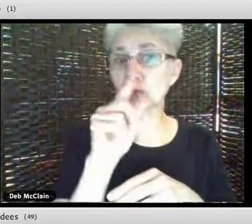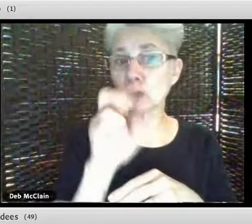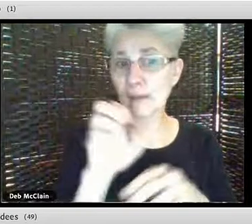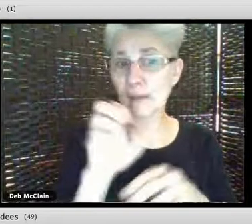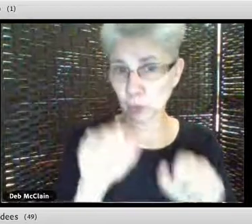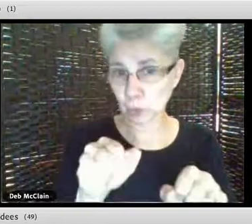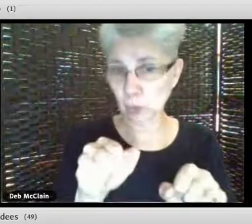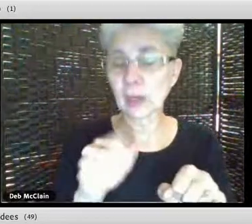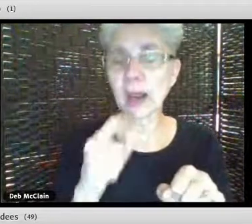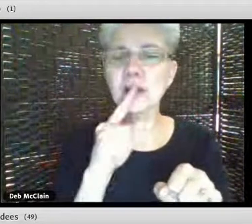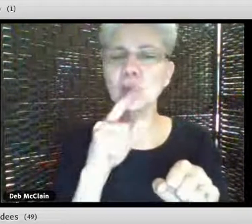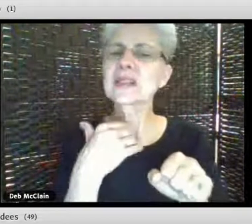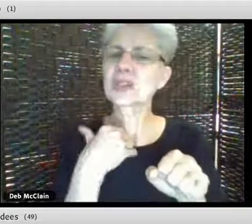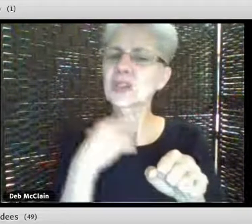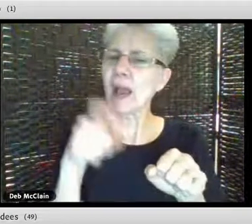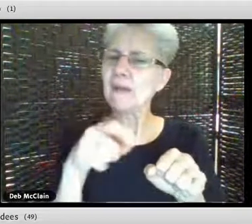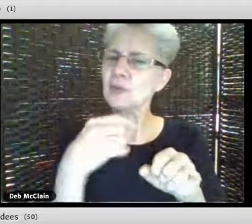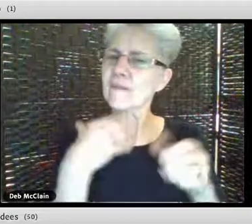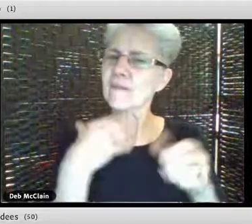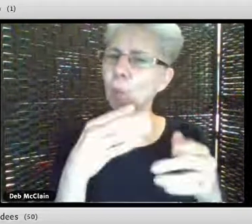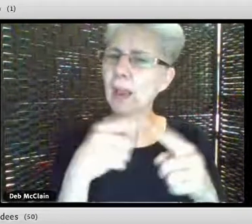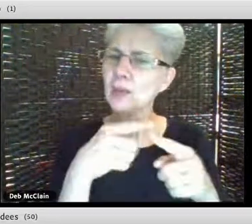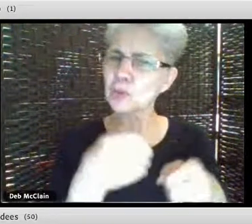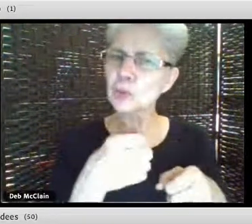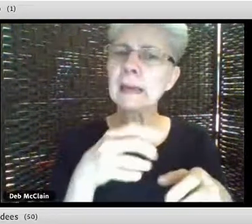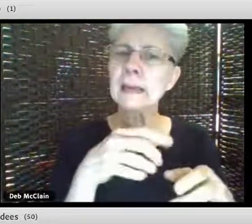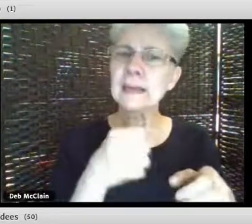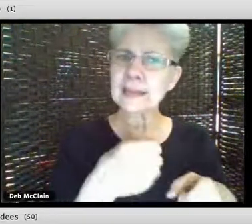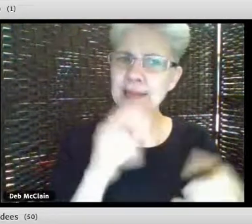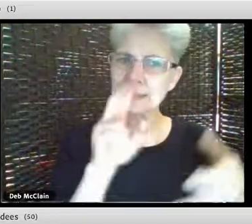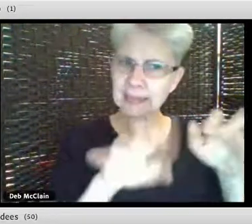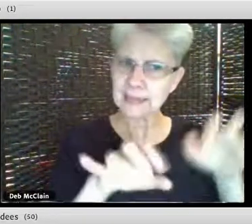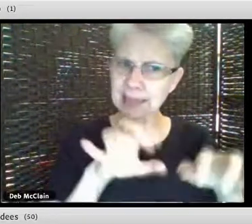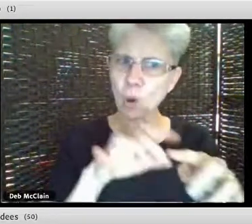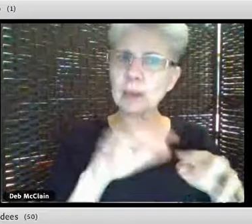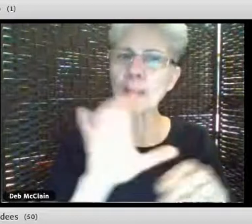I mean, you'd still have to have a way to get on the computer, so you would still have to have Windows,